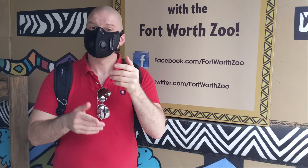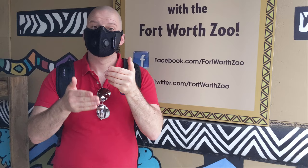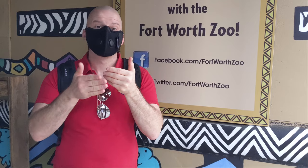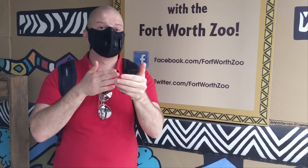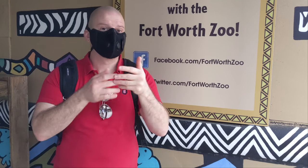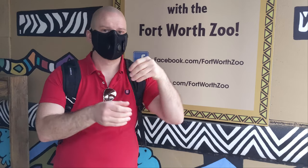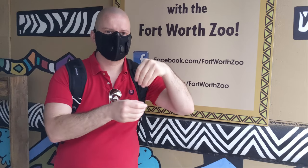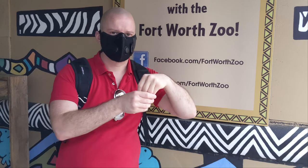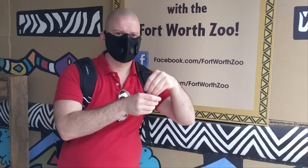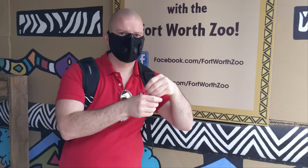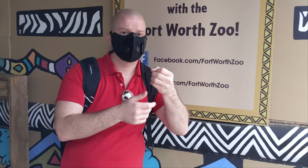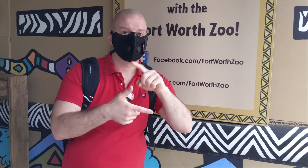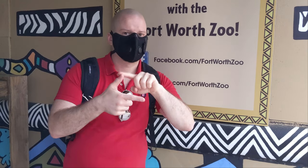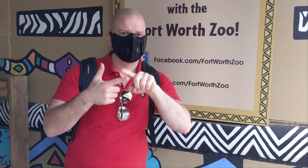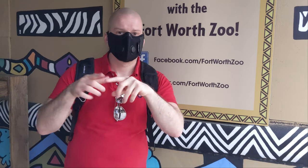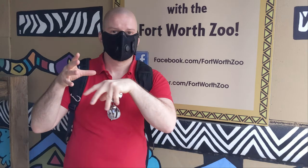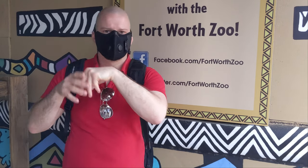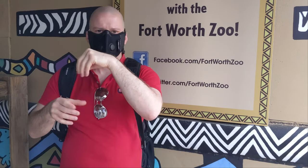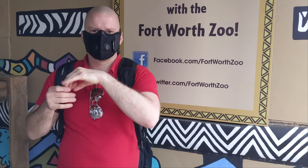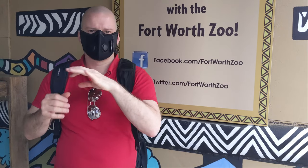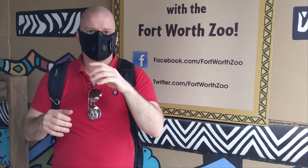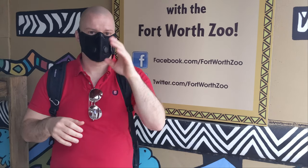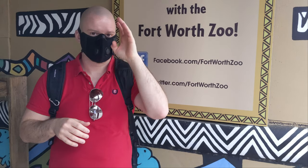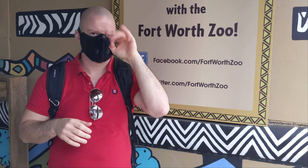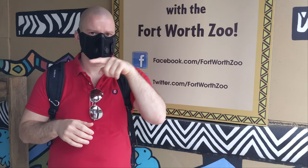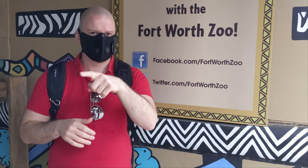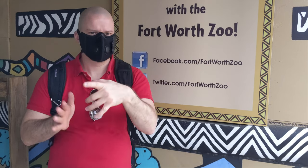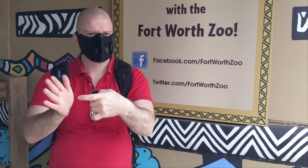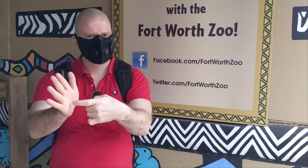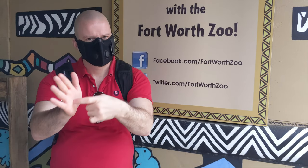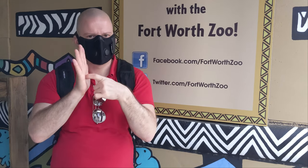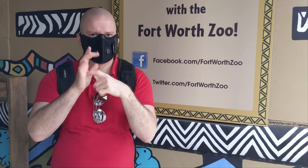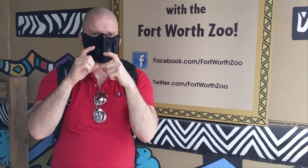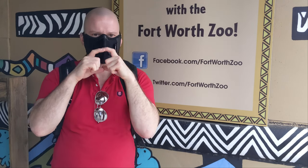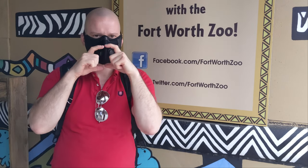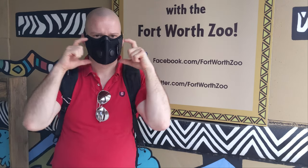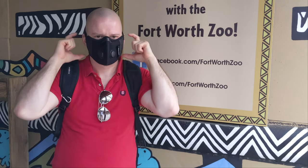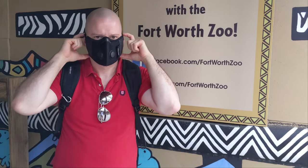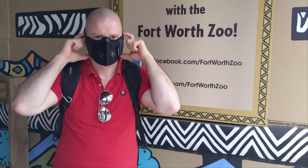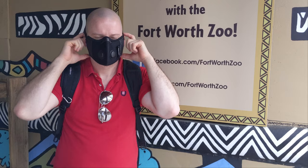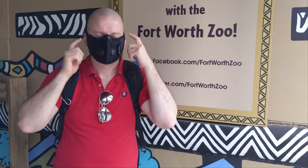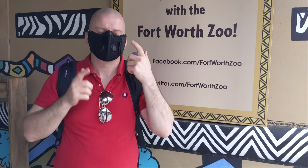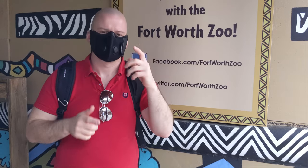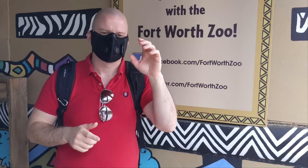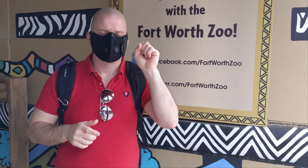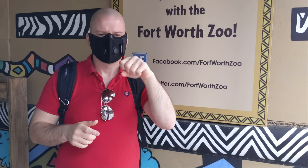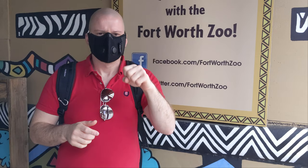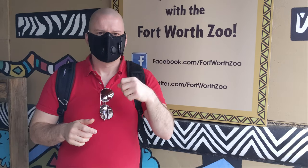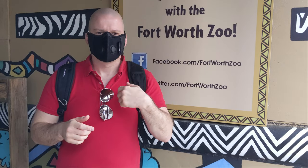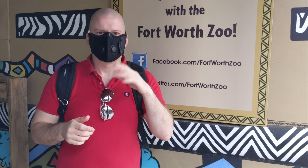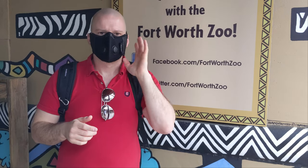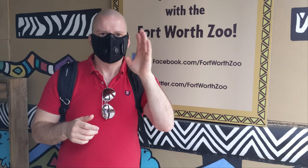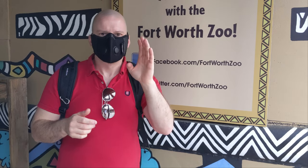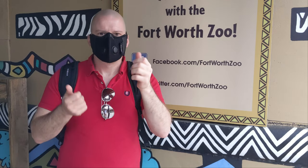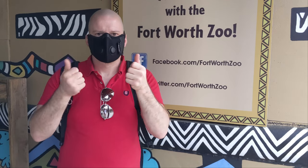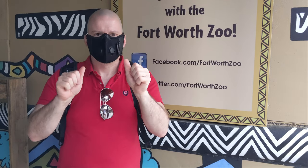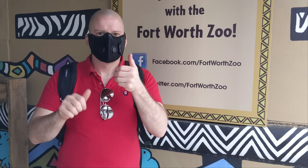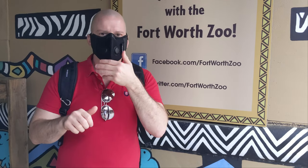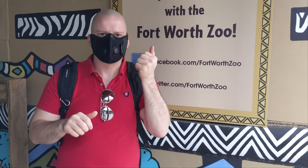so it does not matter whether you're inside or outside, they require us to wear masks; therefore, I will do my best.